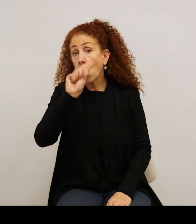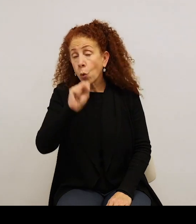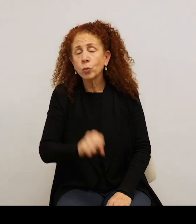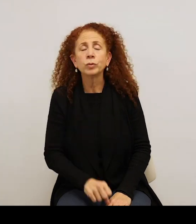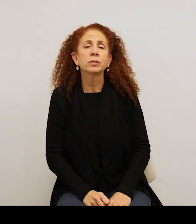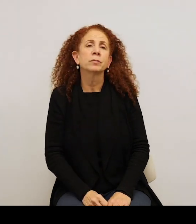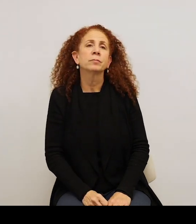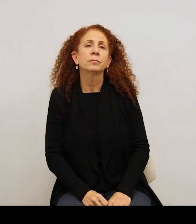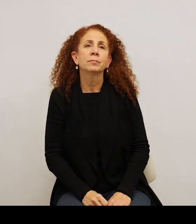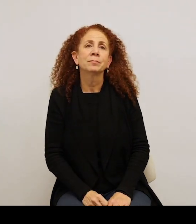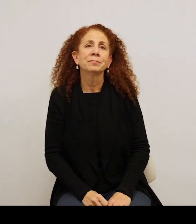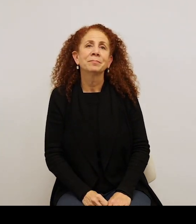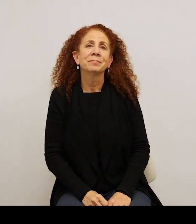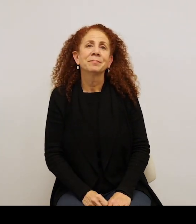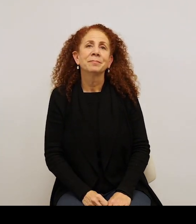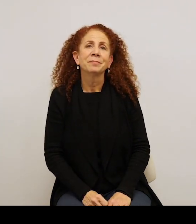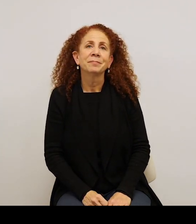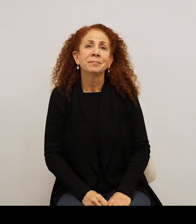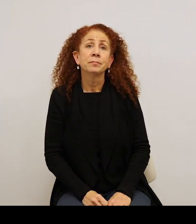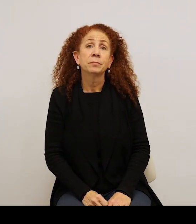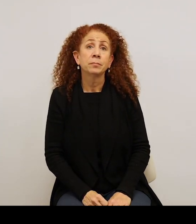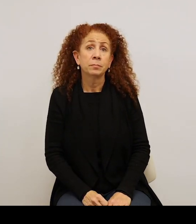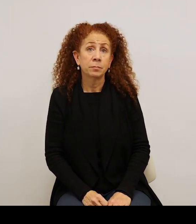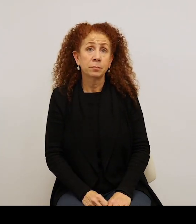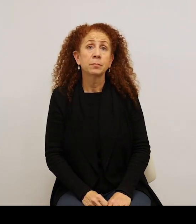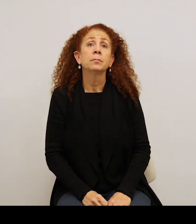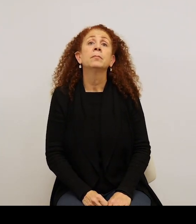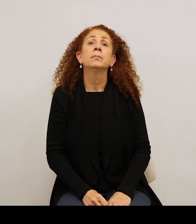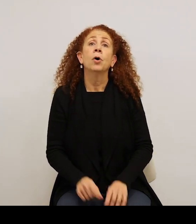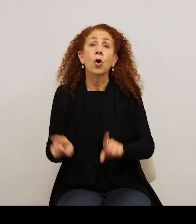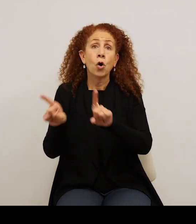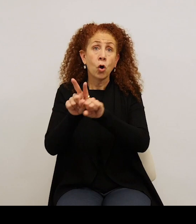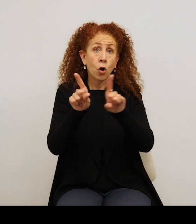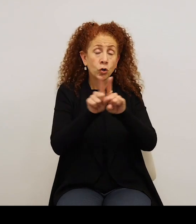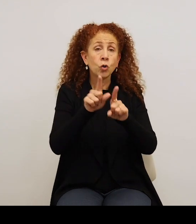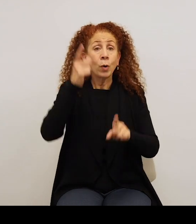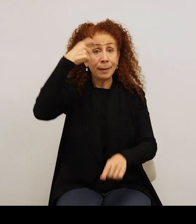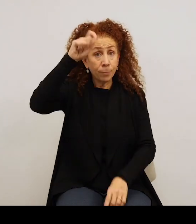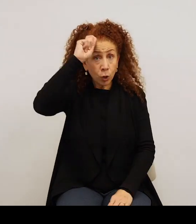that we have in cities. There are also-- particularly in Berlin,